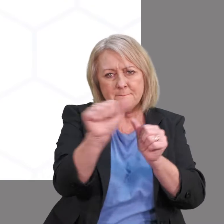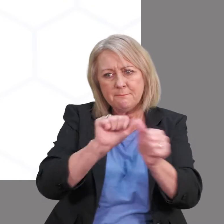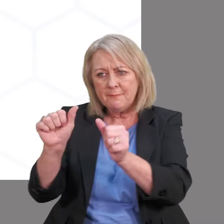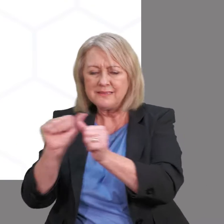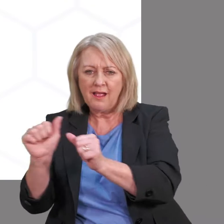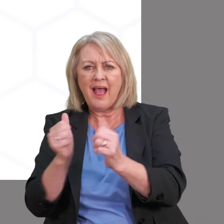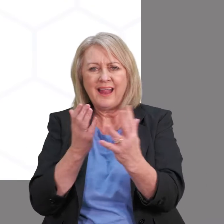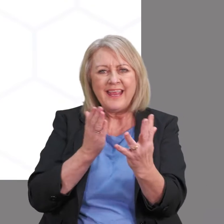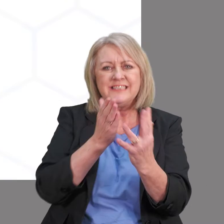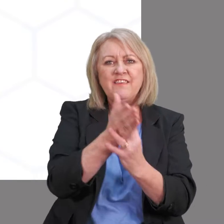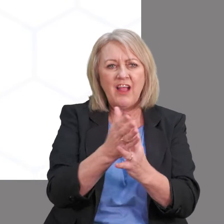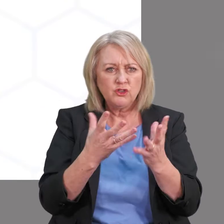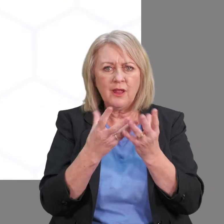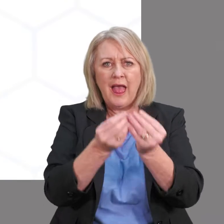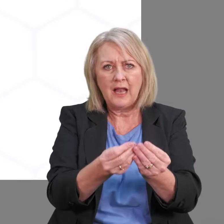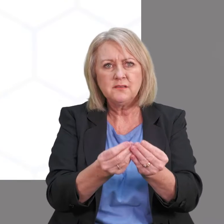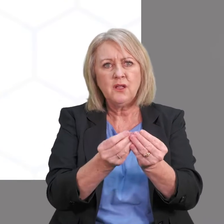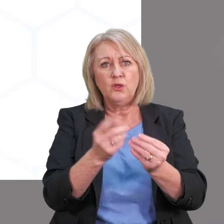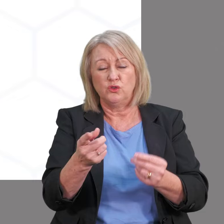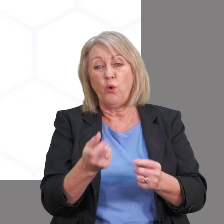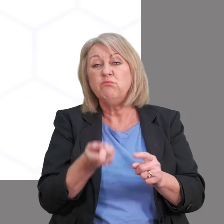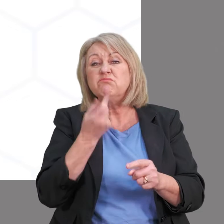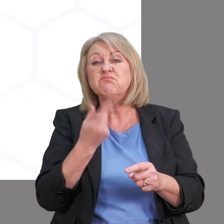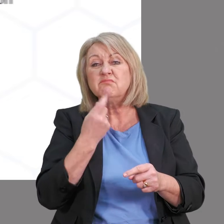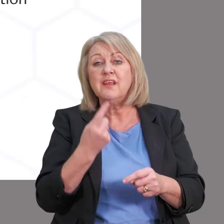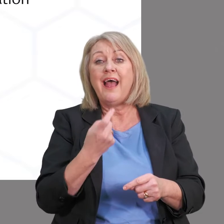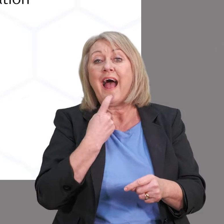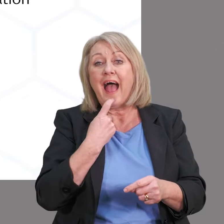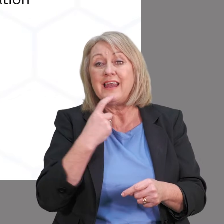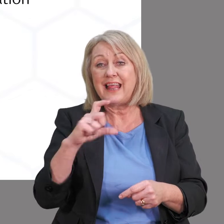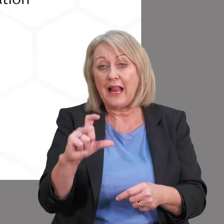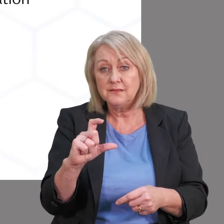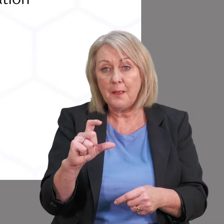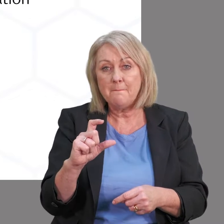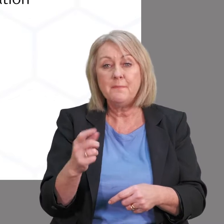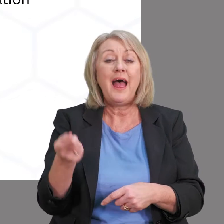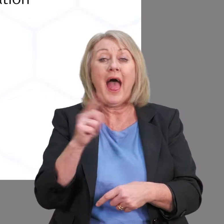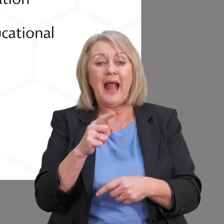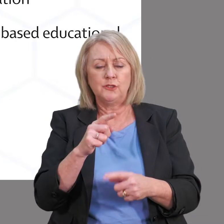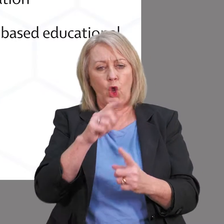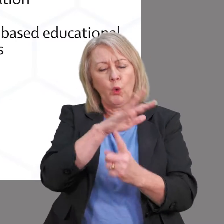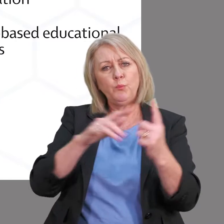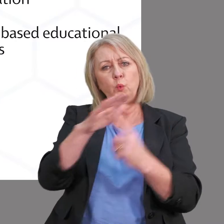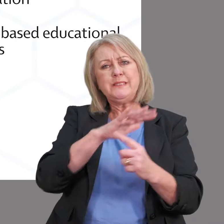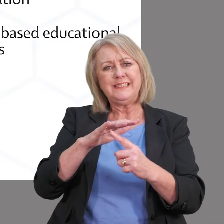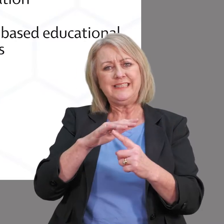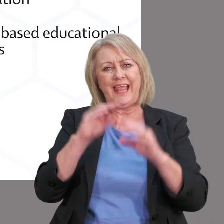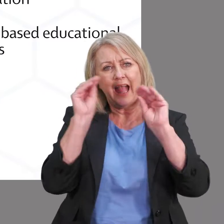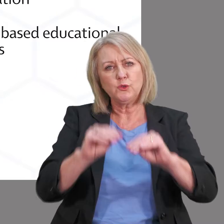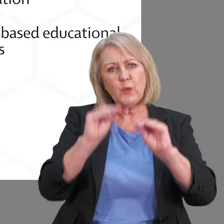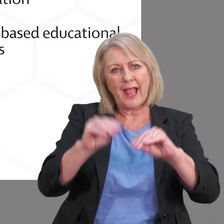reparative interventions to be iron and calcium supplementation, community-based educational